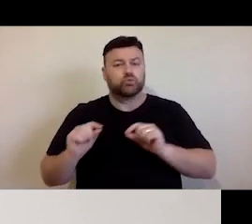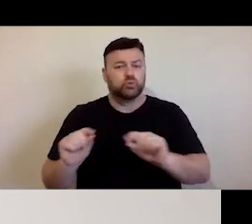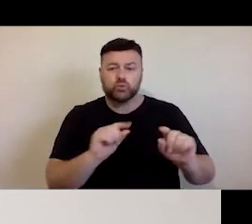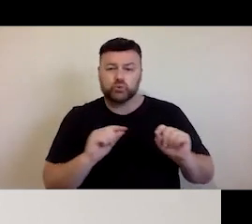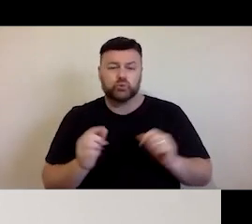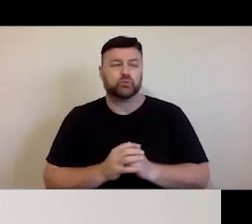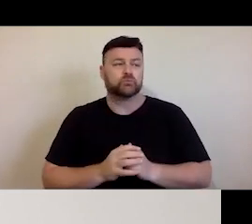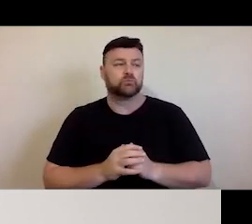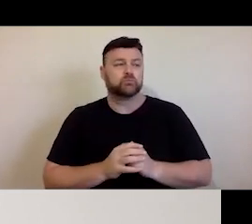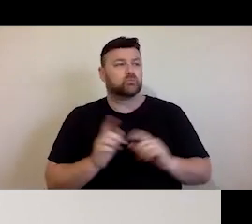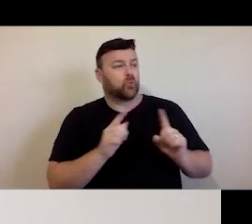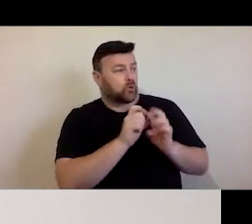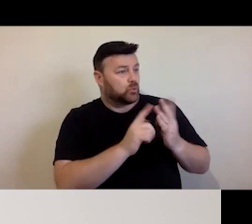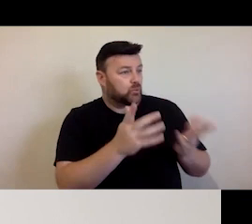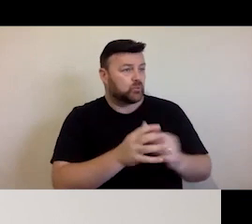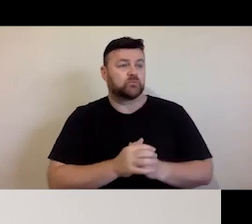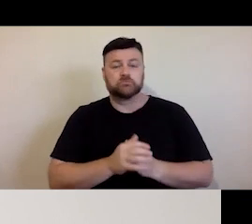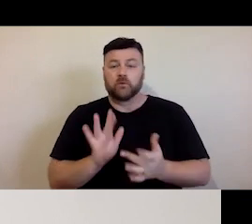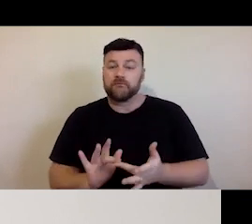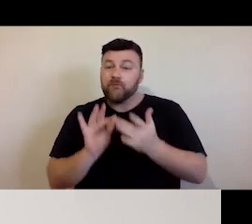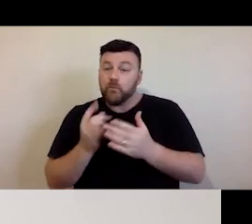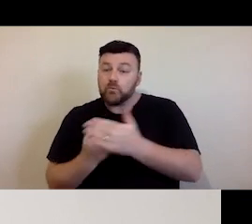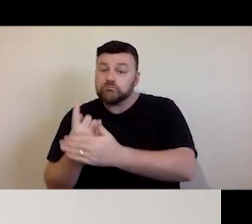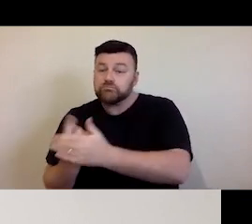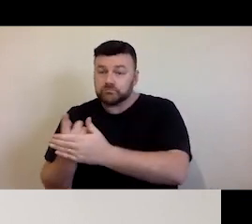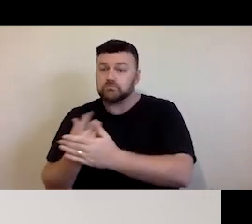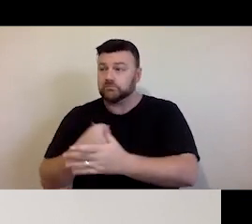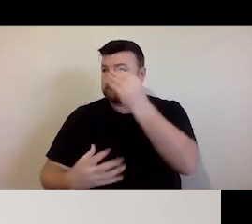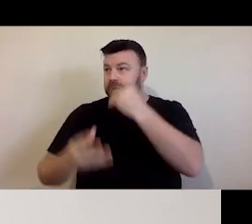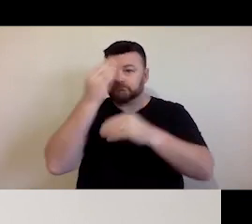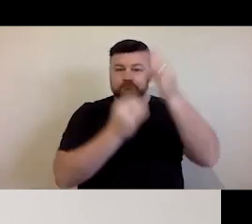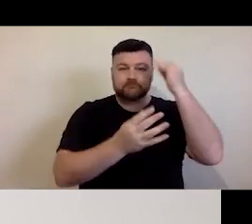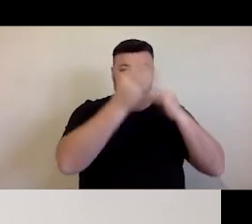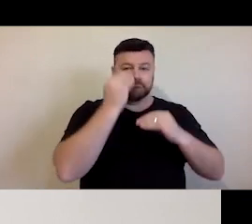and formal ceremonial occasions.